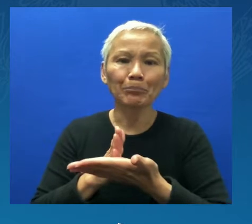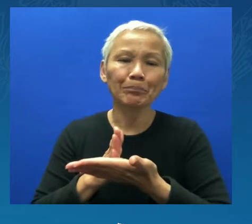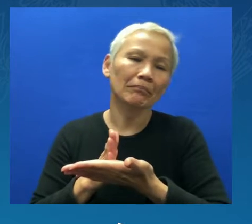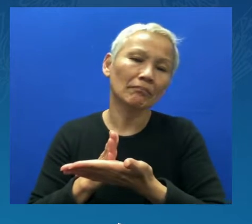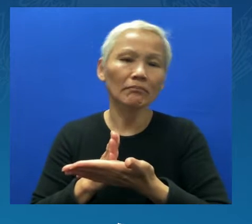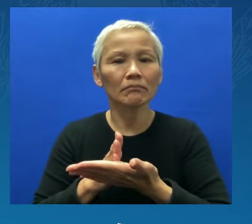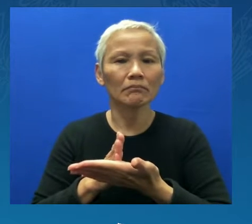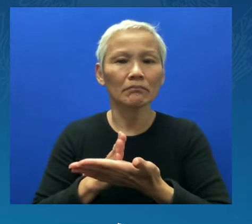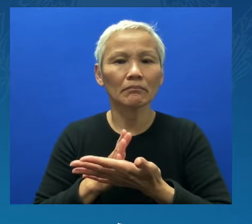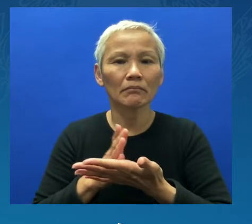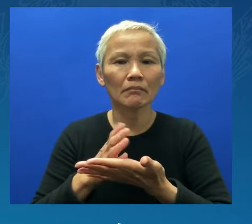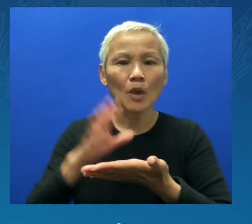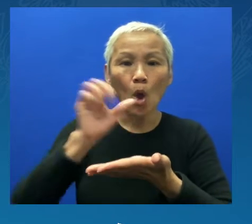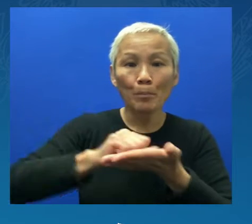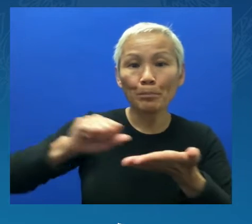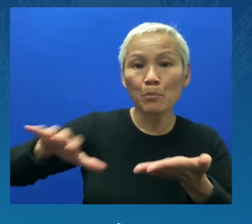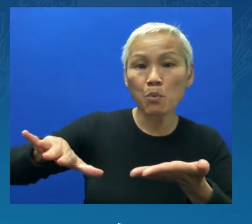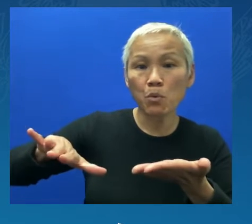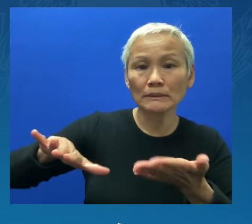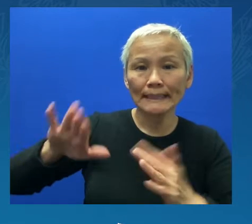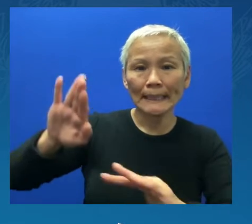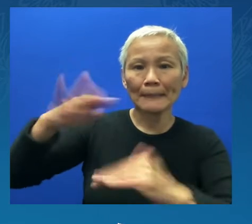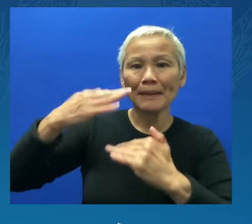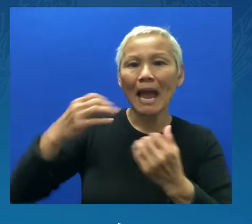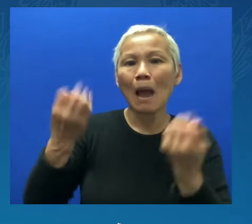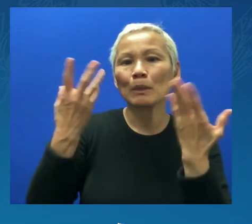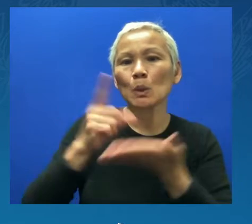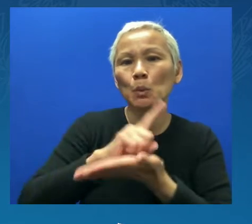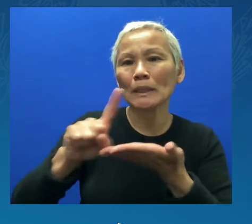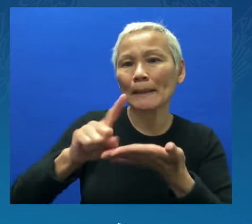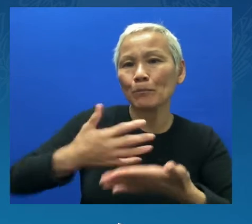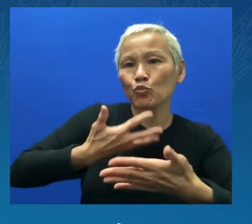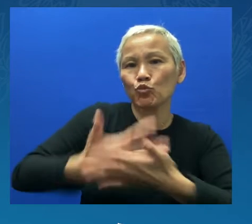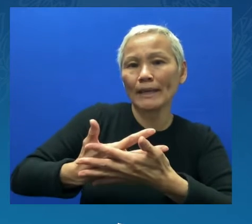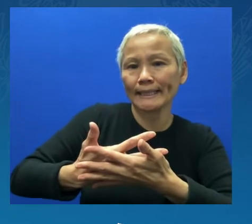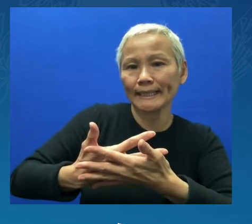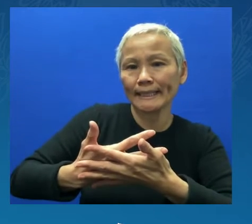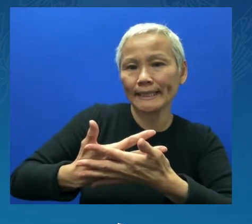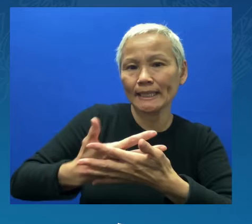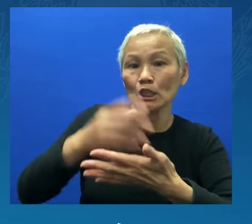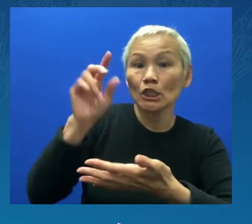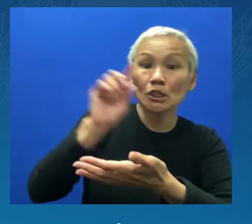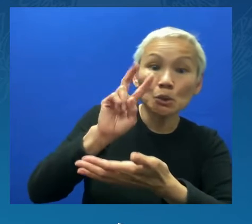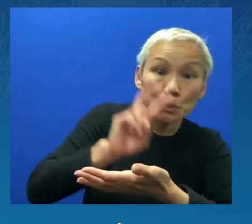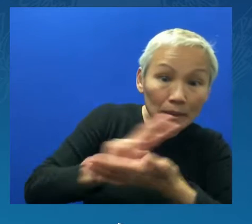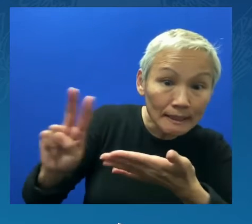Some bans start at fertilization, right? This is a map of the United States right now